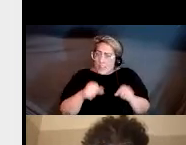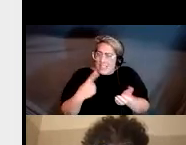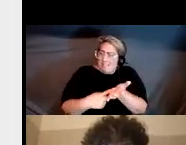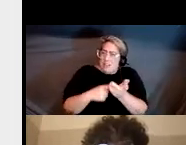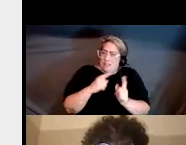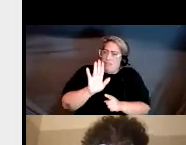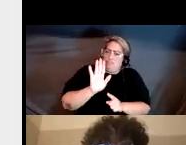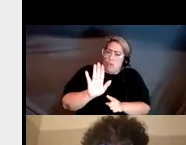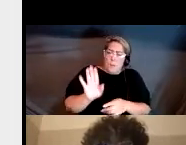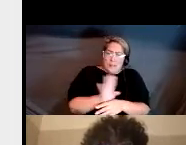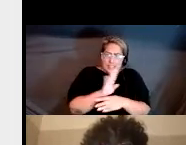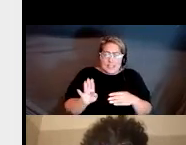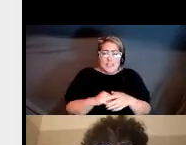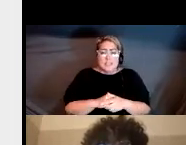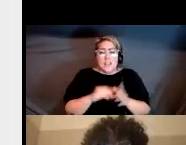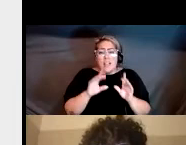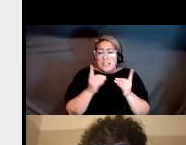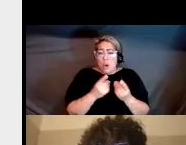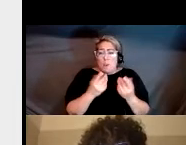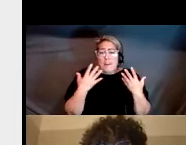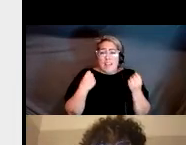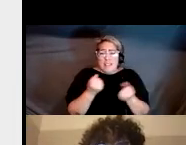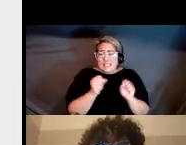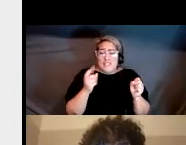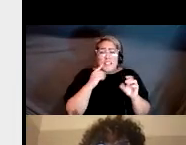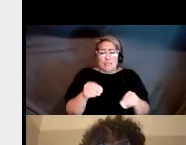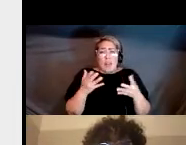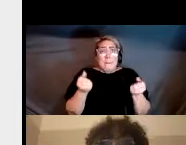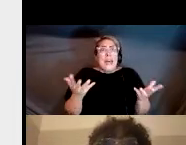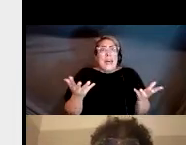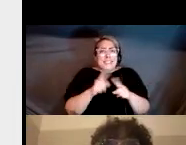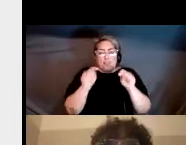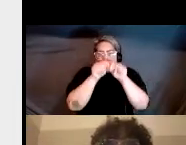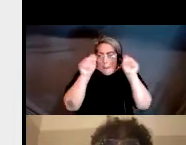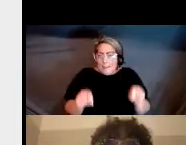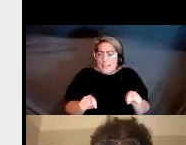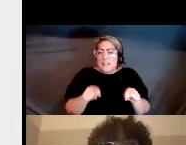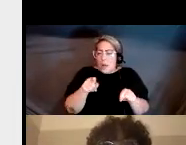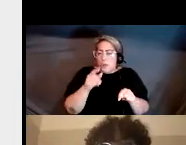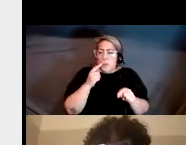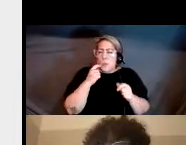resources and templates with which to craft these safety plans.